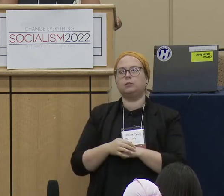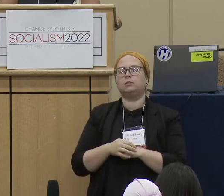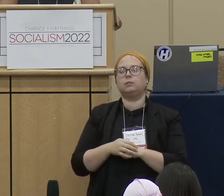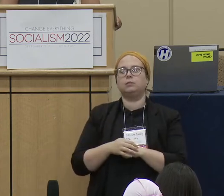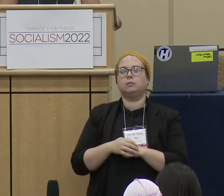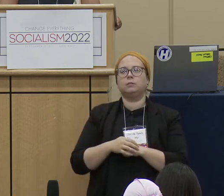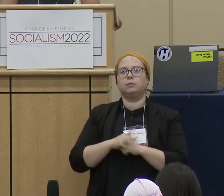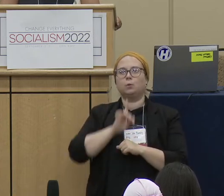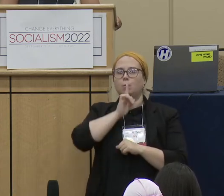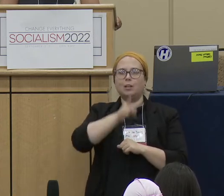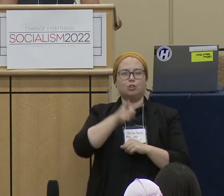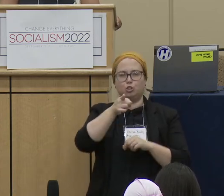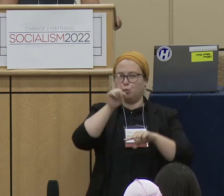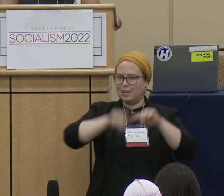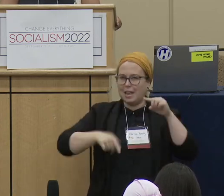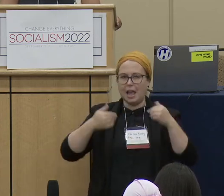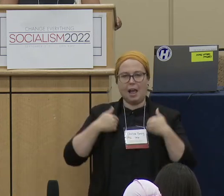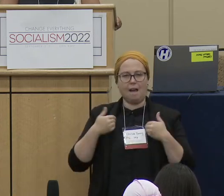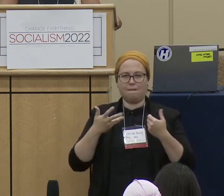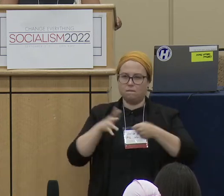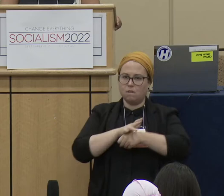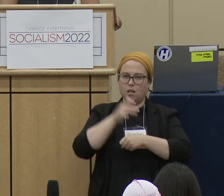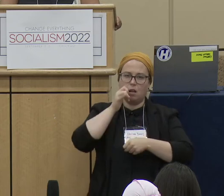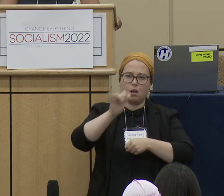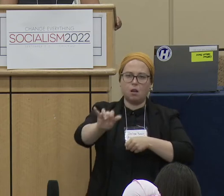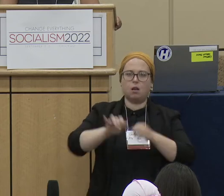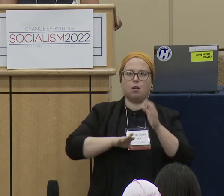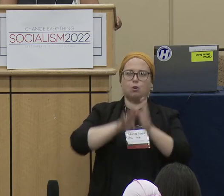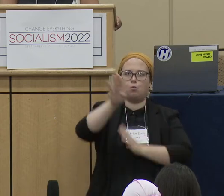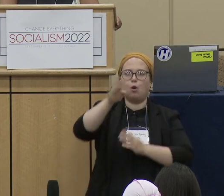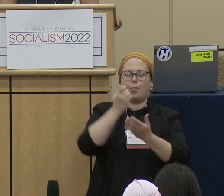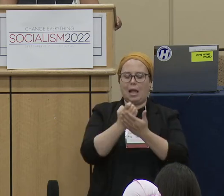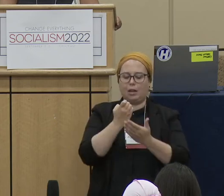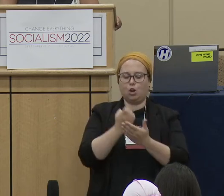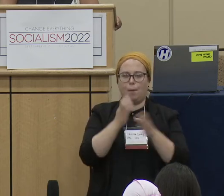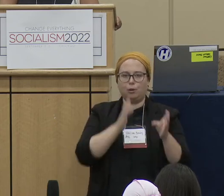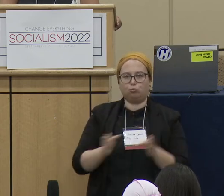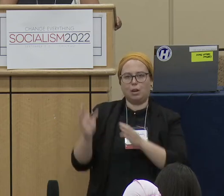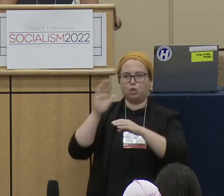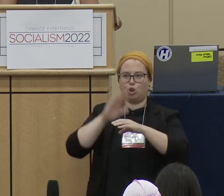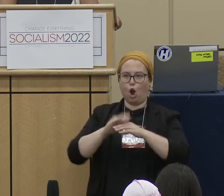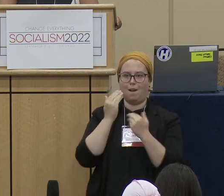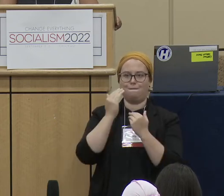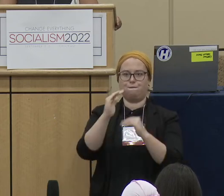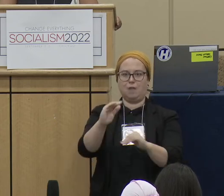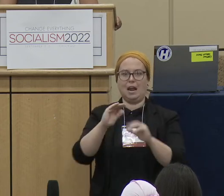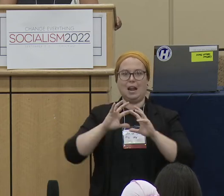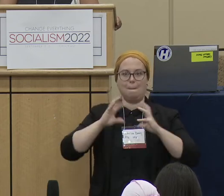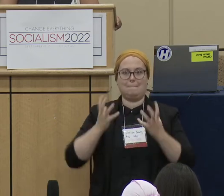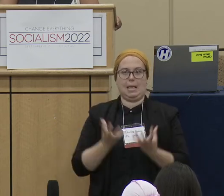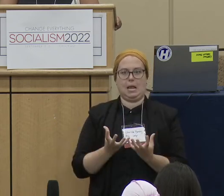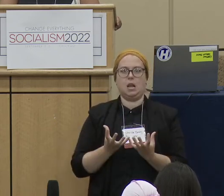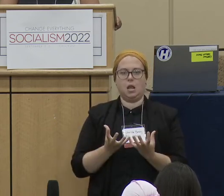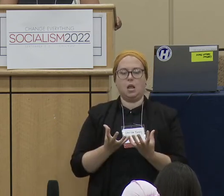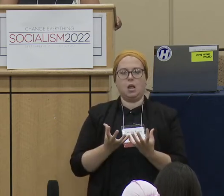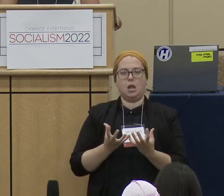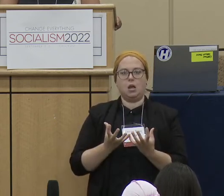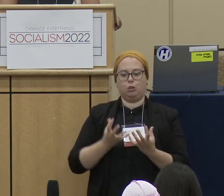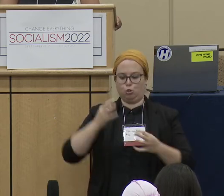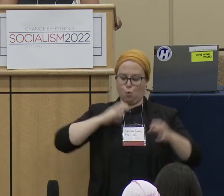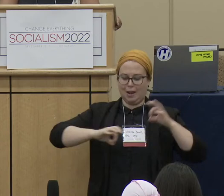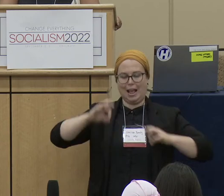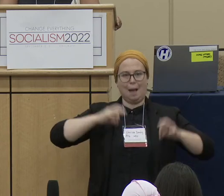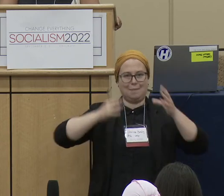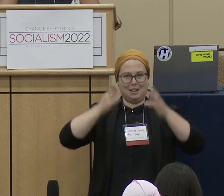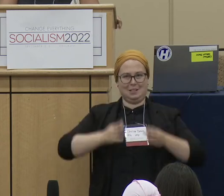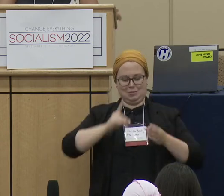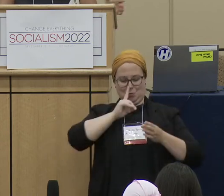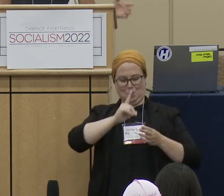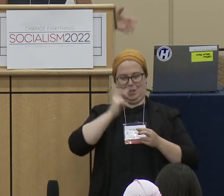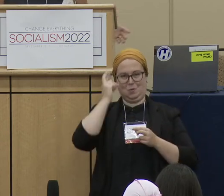hits the fan. You can have an infi niet nite growth strategy